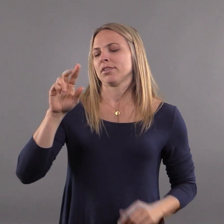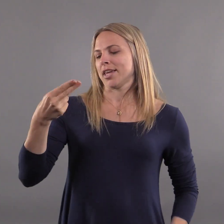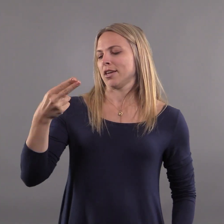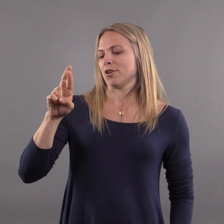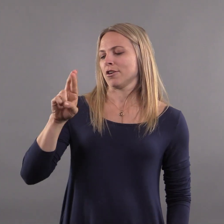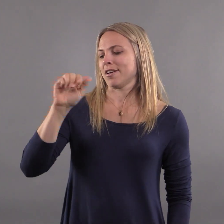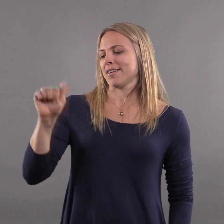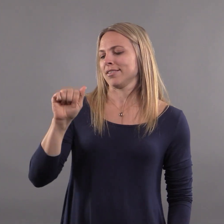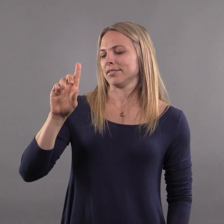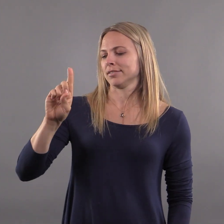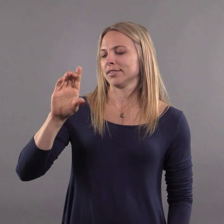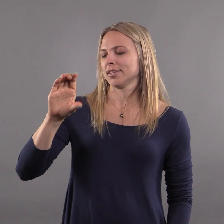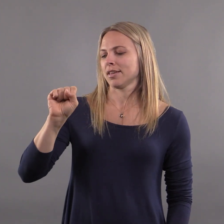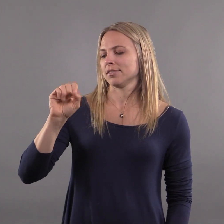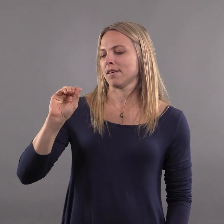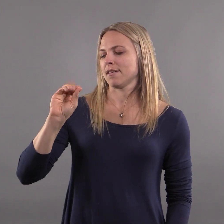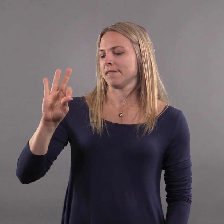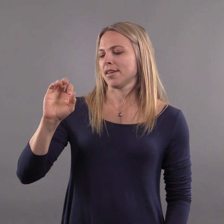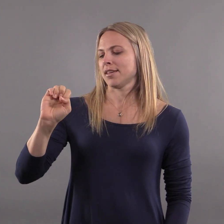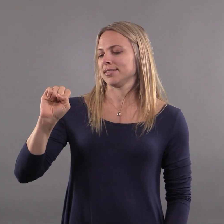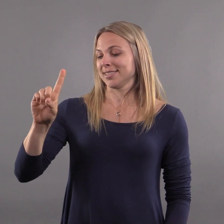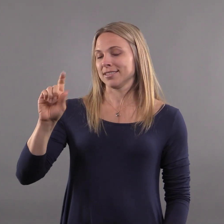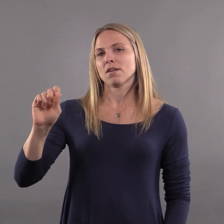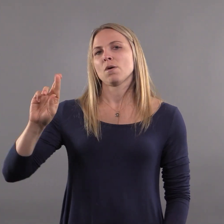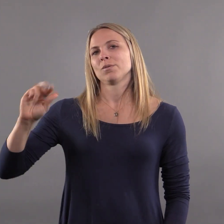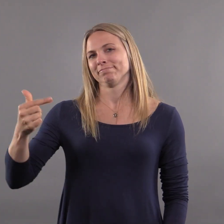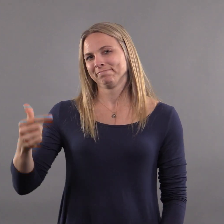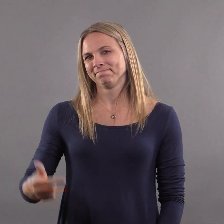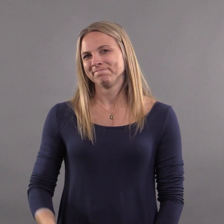hr@dcsofsd.org.